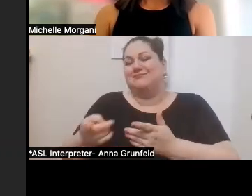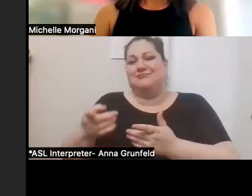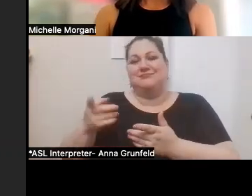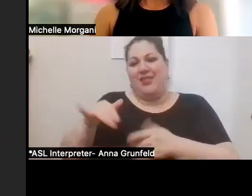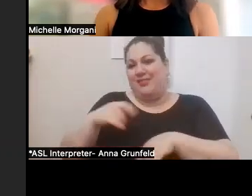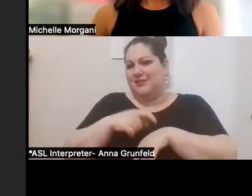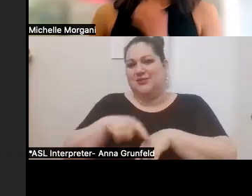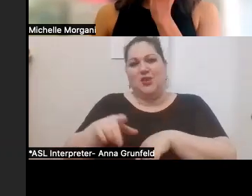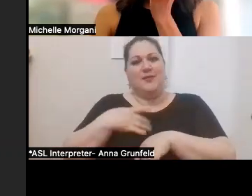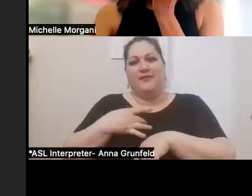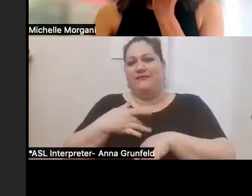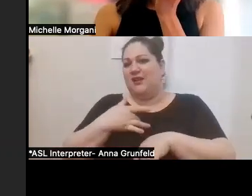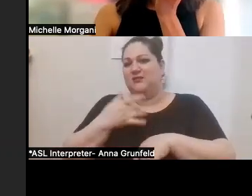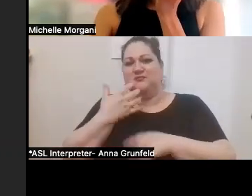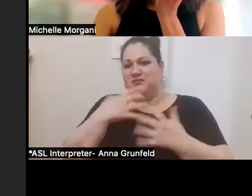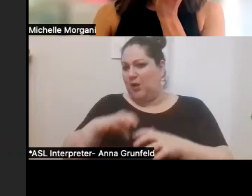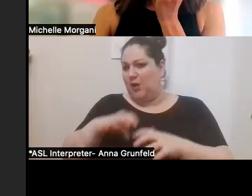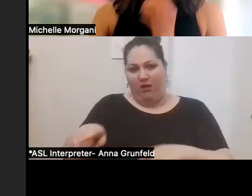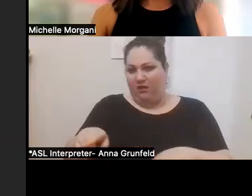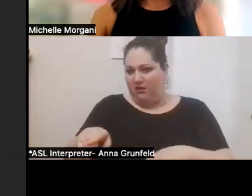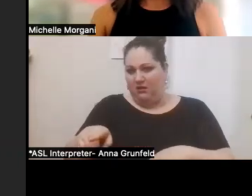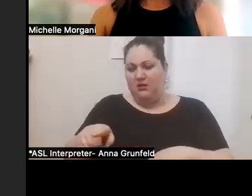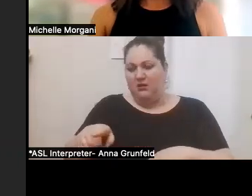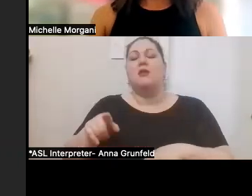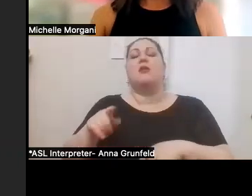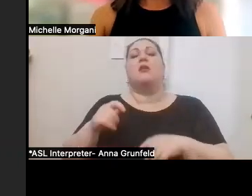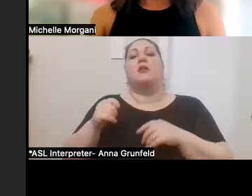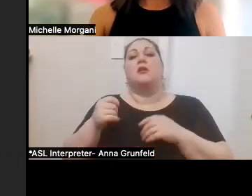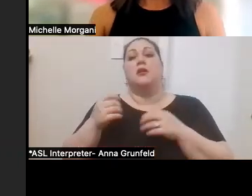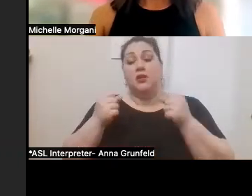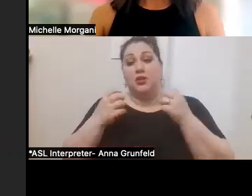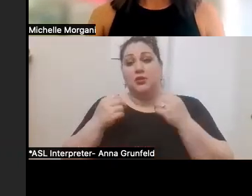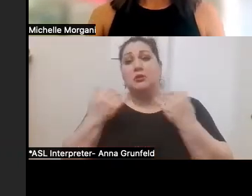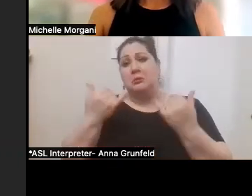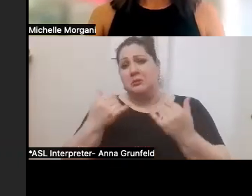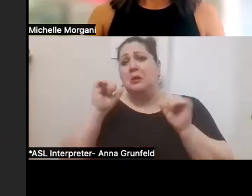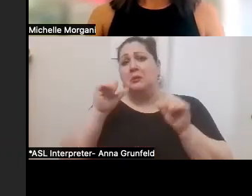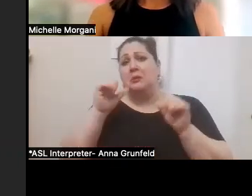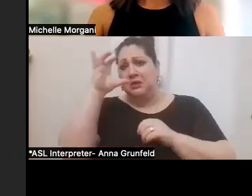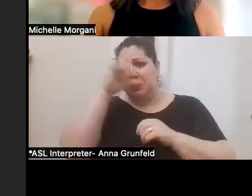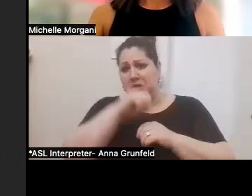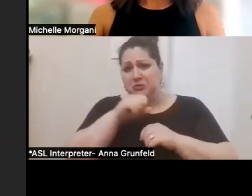And I think we can assume that Peter continued through all of his education